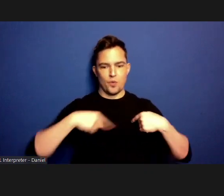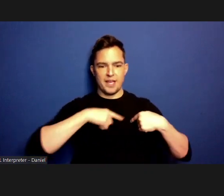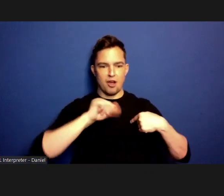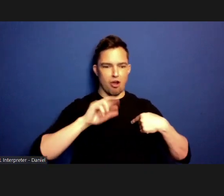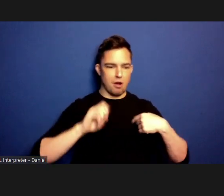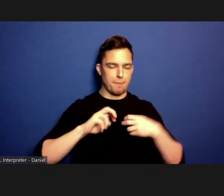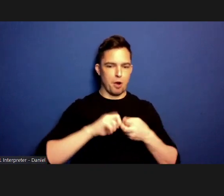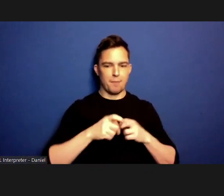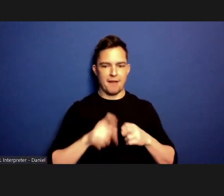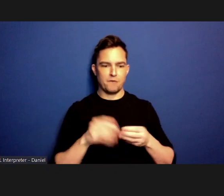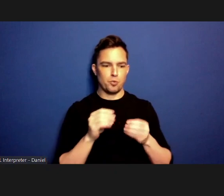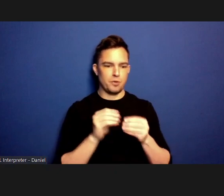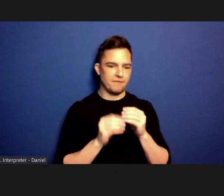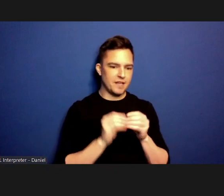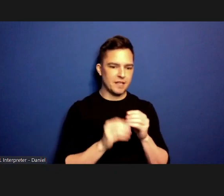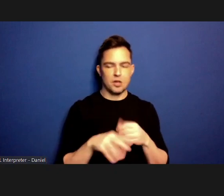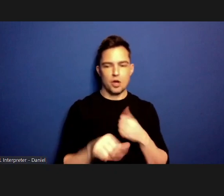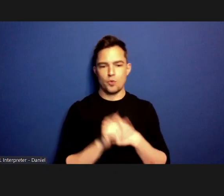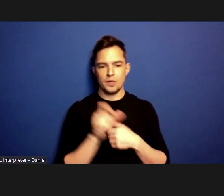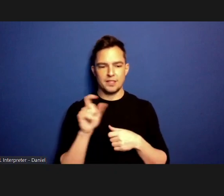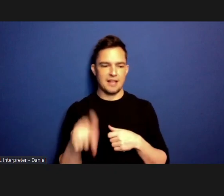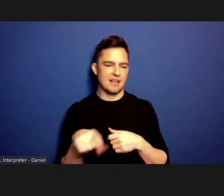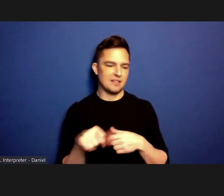a risk that needs to be managed.